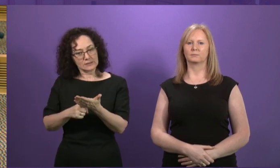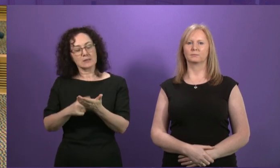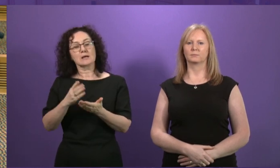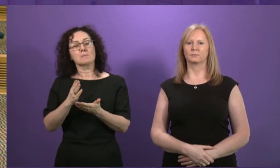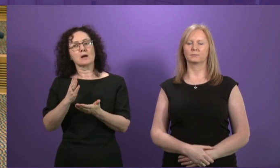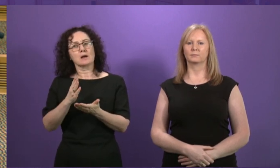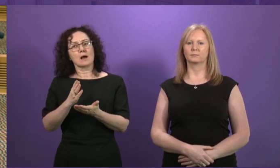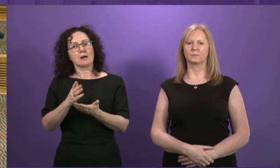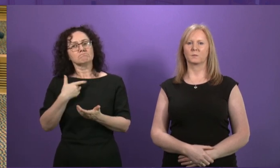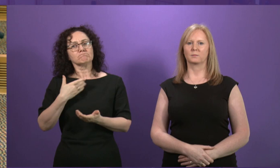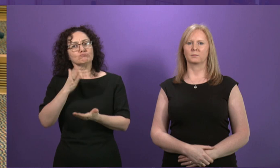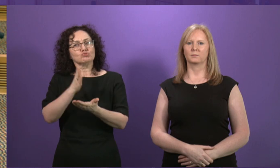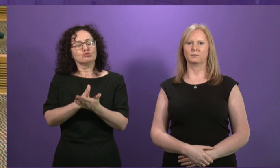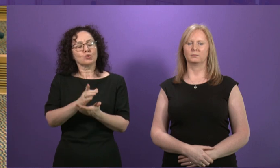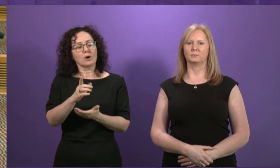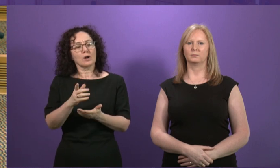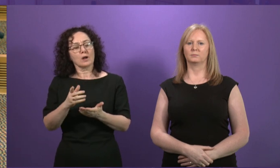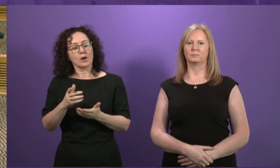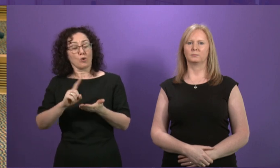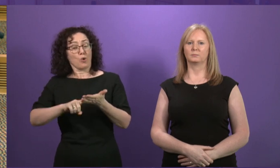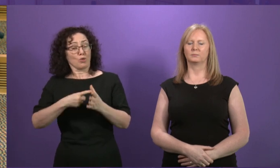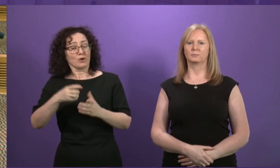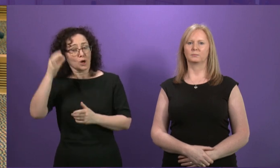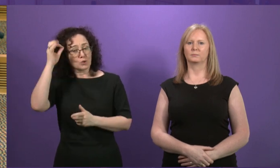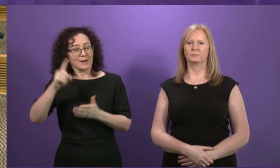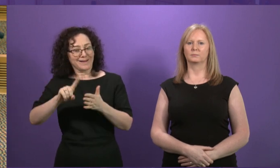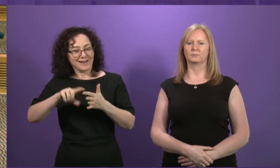of all relevant factors. It is important that the inquiry concludes